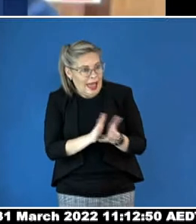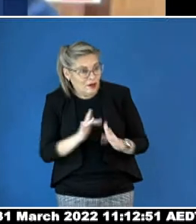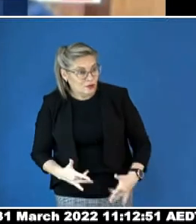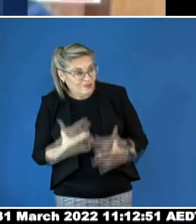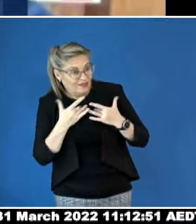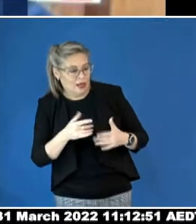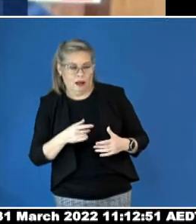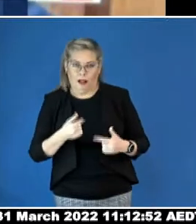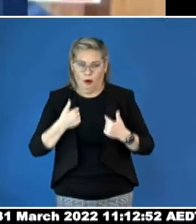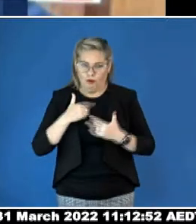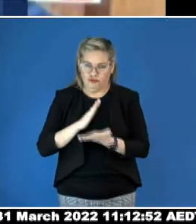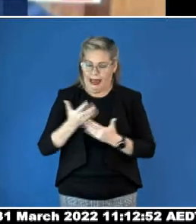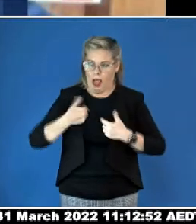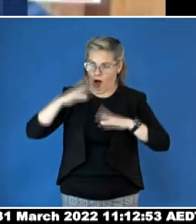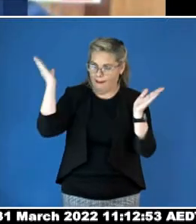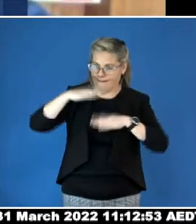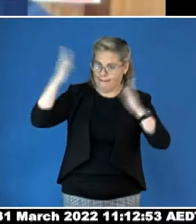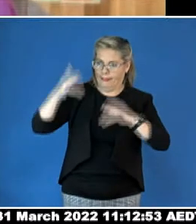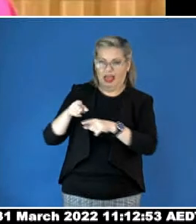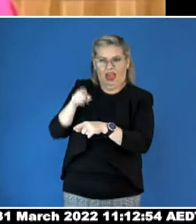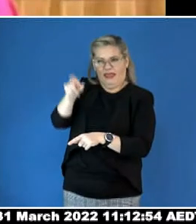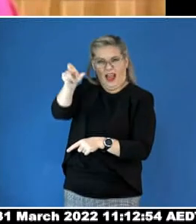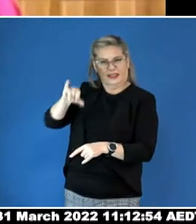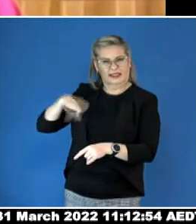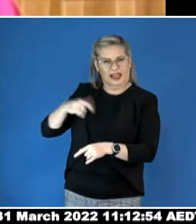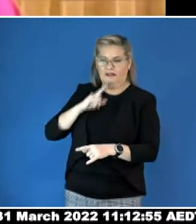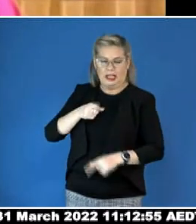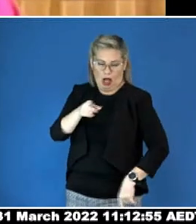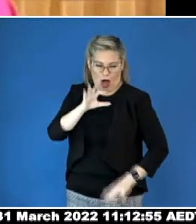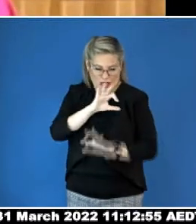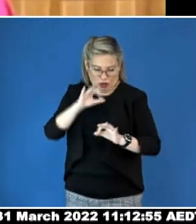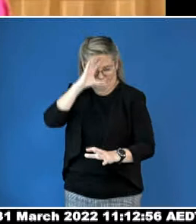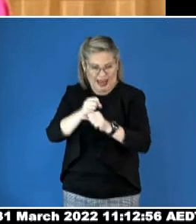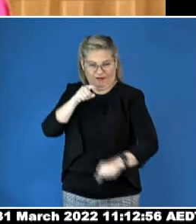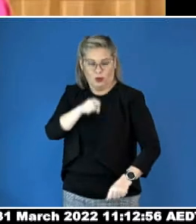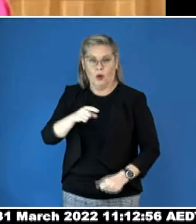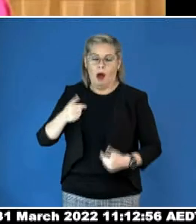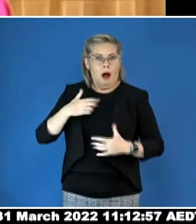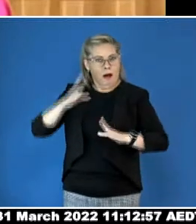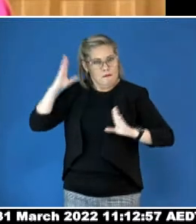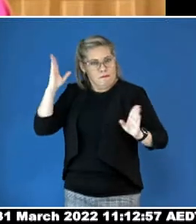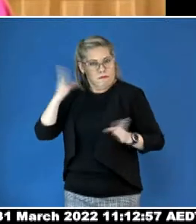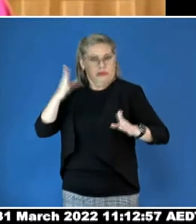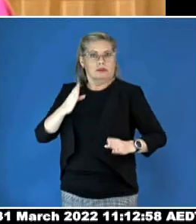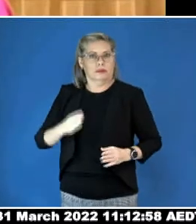You've also said as one of your suggestions more training for the carers and managers of respite services --